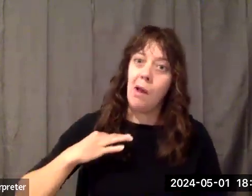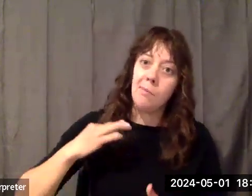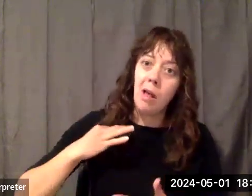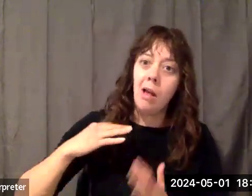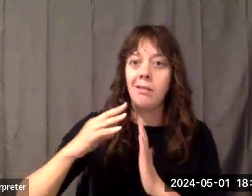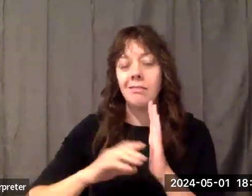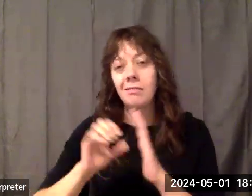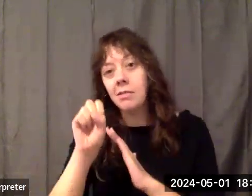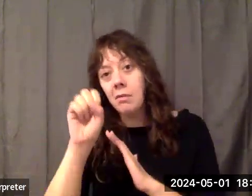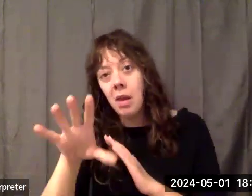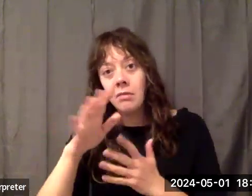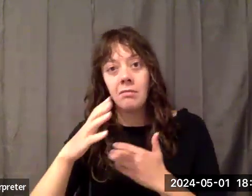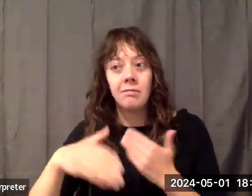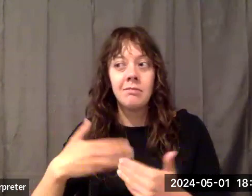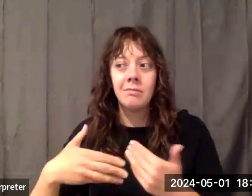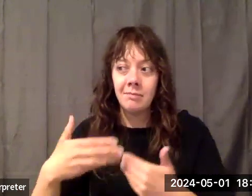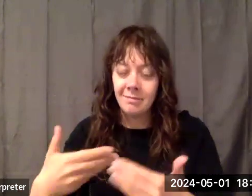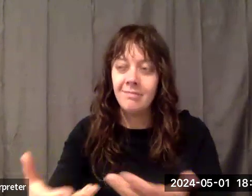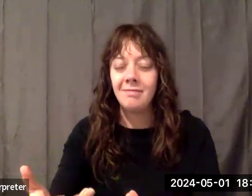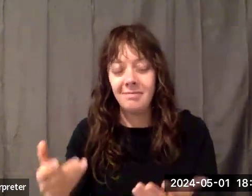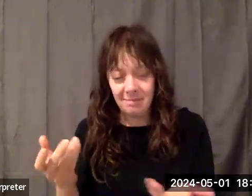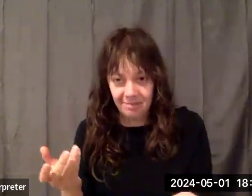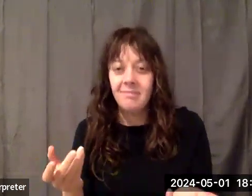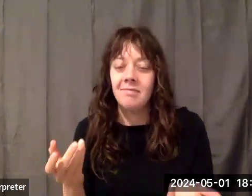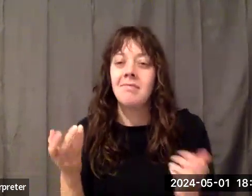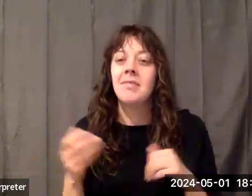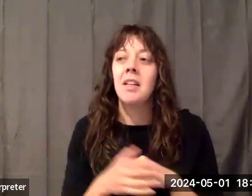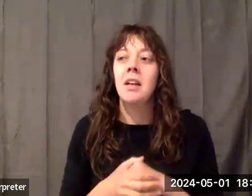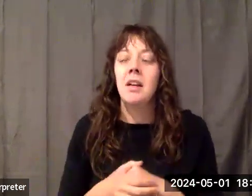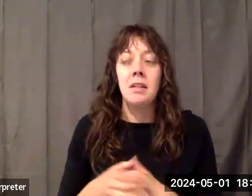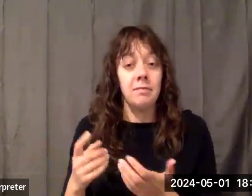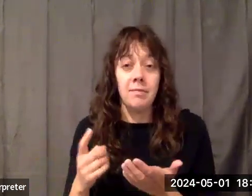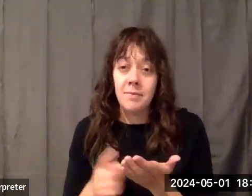re regardless if, if, if my information is there, nothing has changed other than my address.